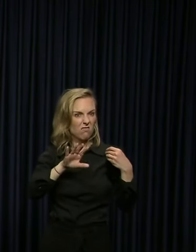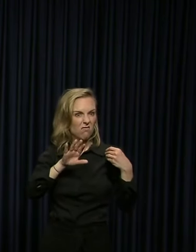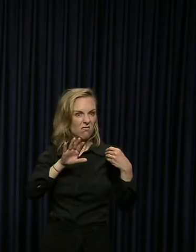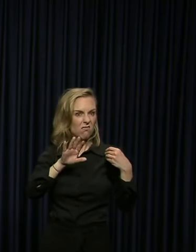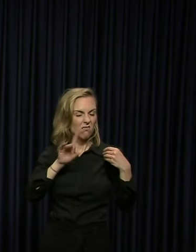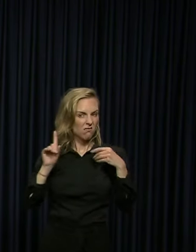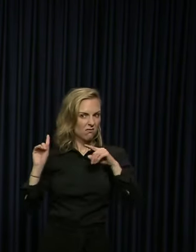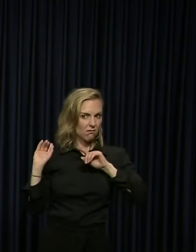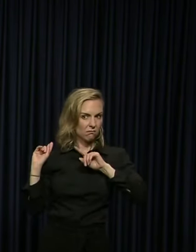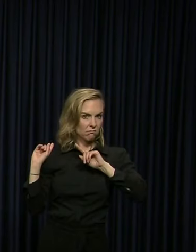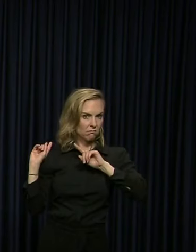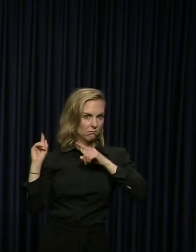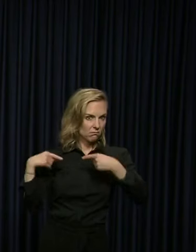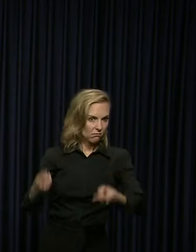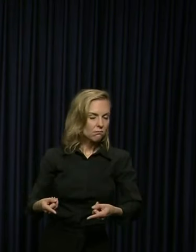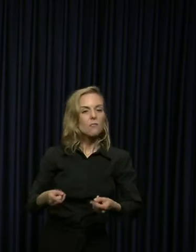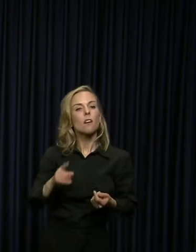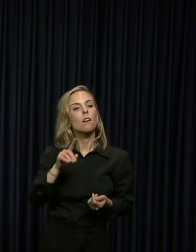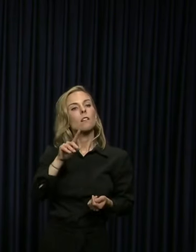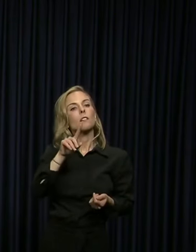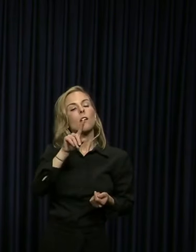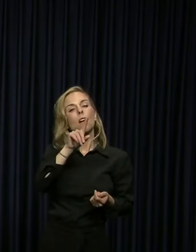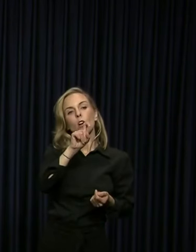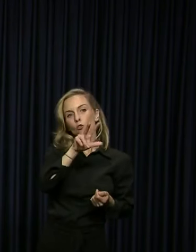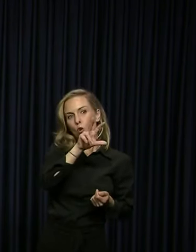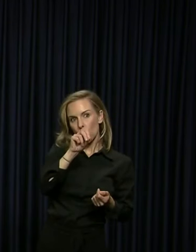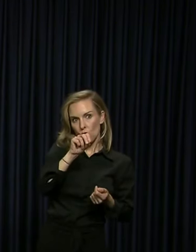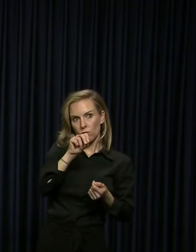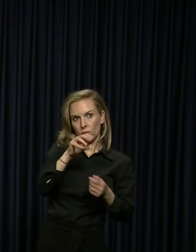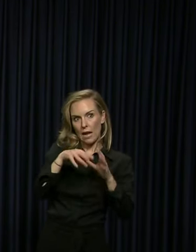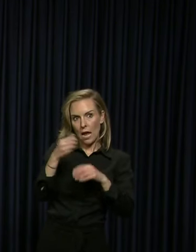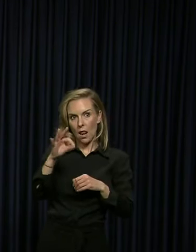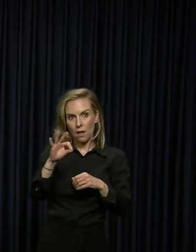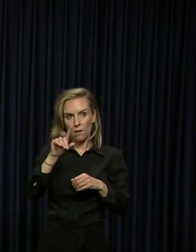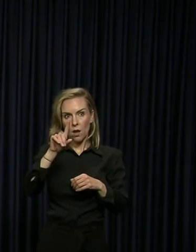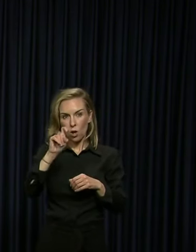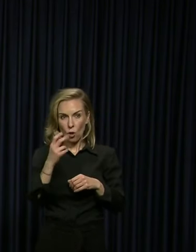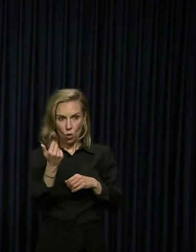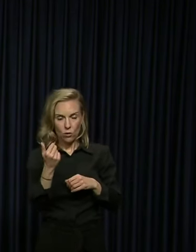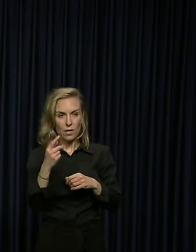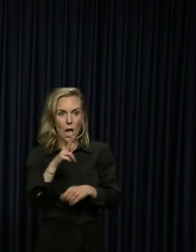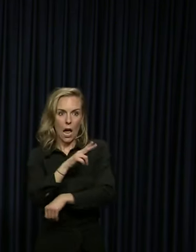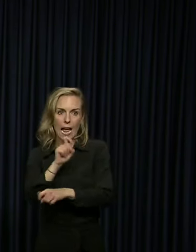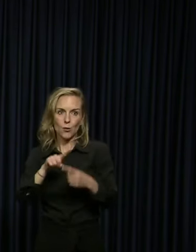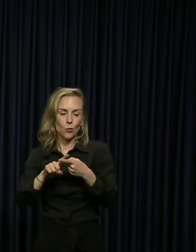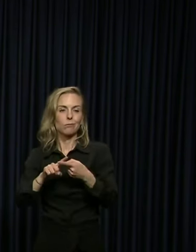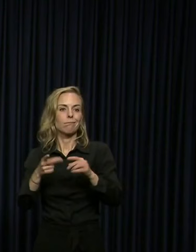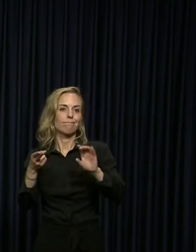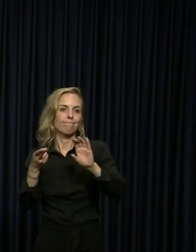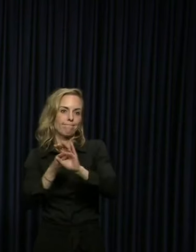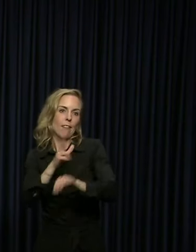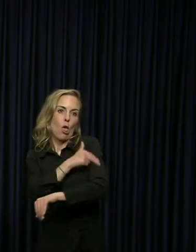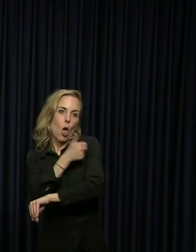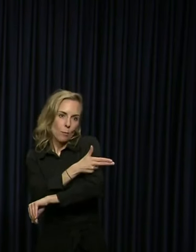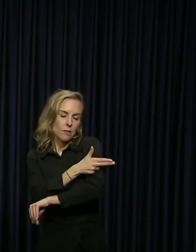OUR WEBSITE. THERE'S GOING TO BE A COUPLE NEW COUNTIES THAT ARE SHADED IN. THIS SHOULD SHOW YOU THAT IT'S